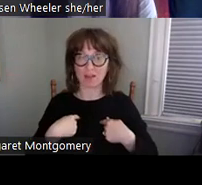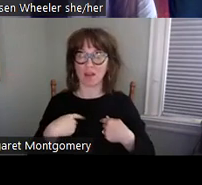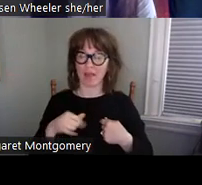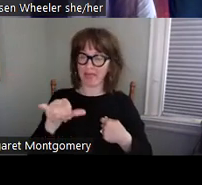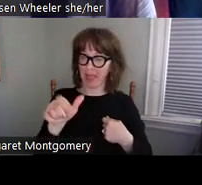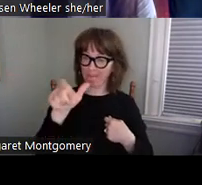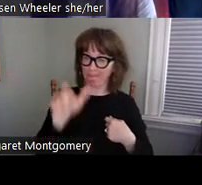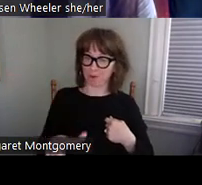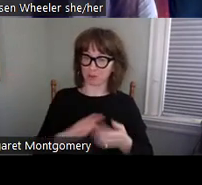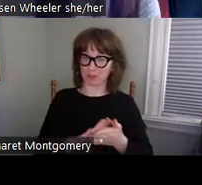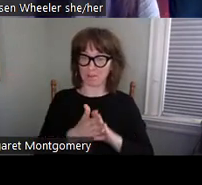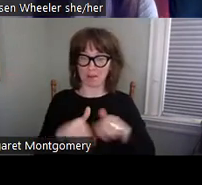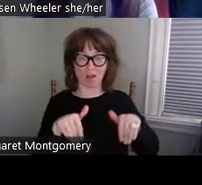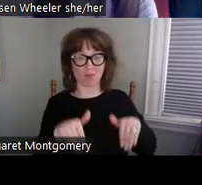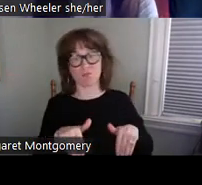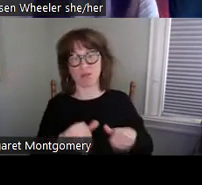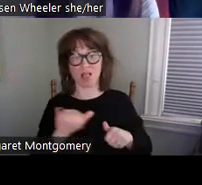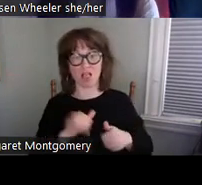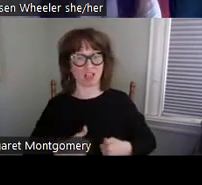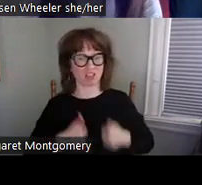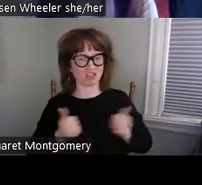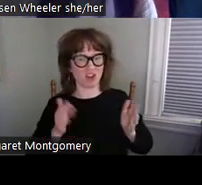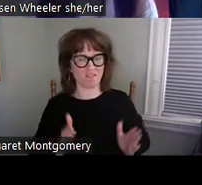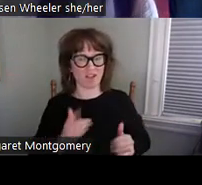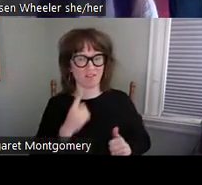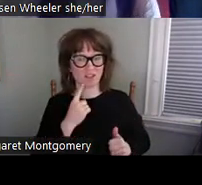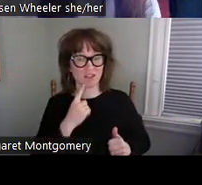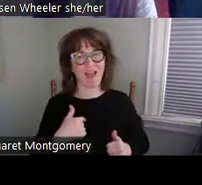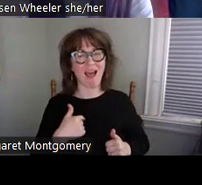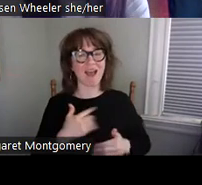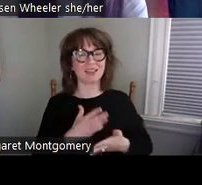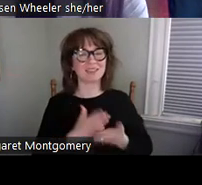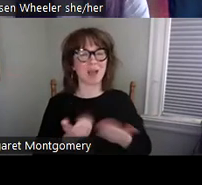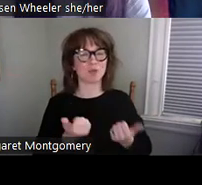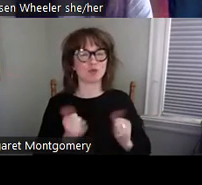survivors like I just stopped even trying to go out like I stopped trying to see my